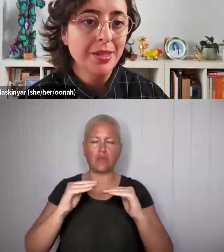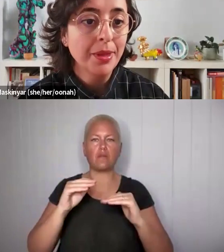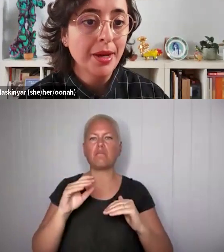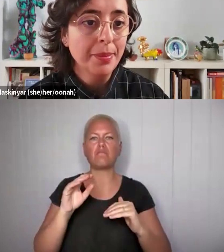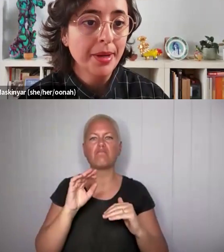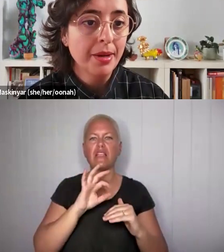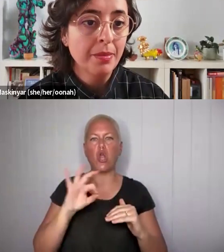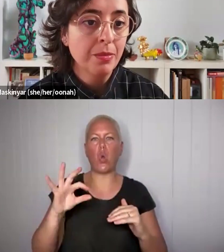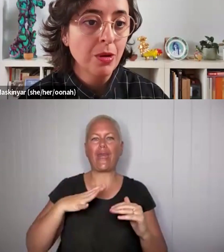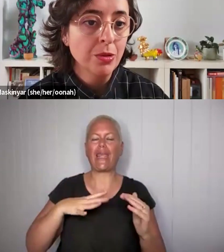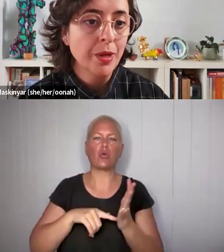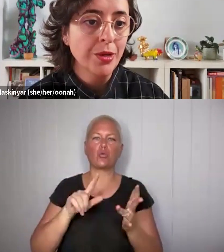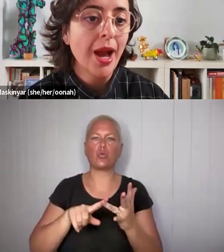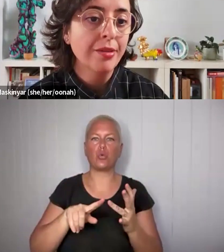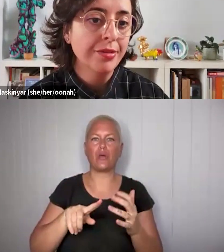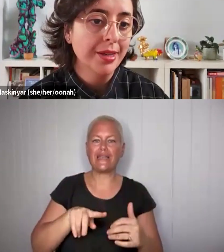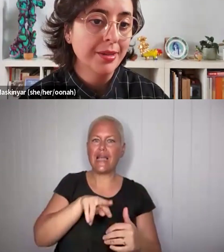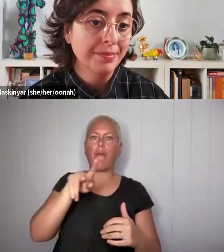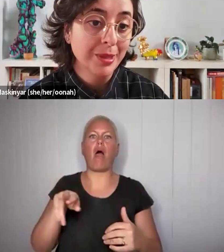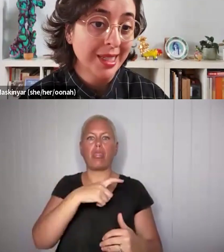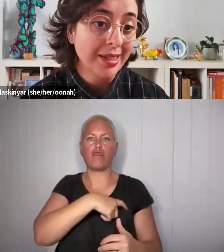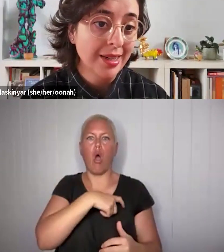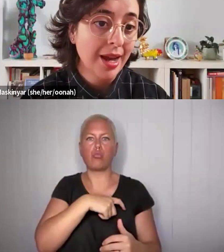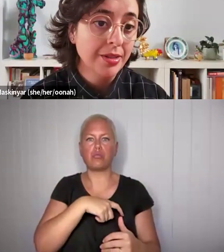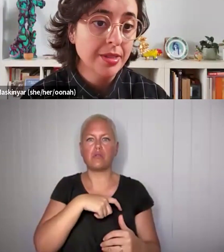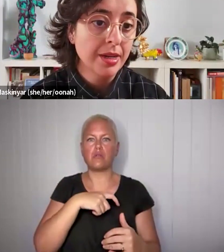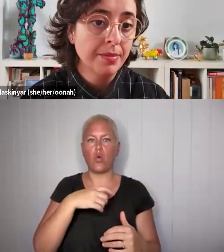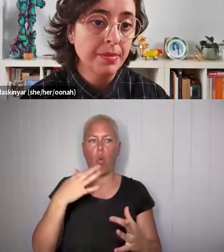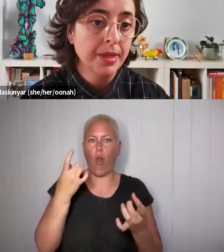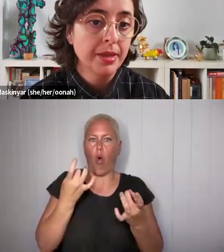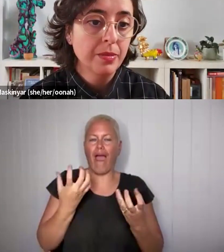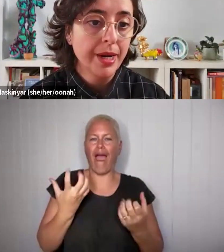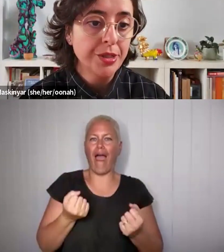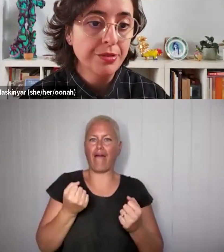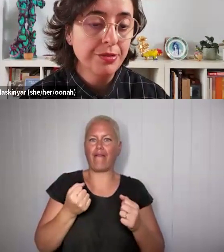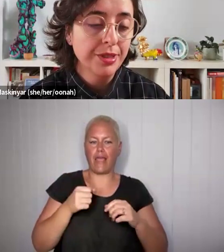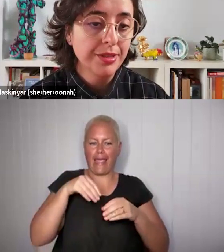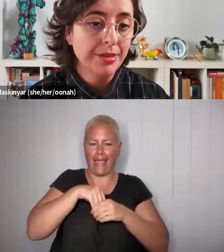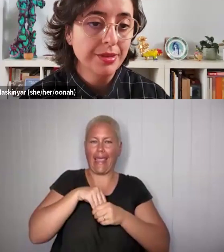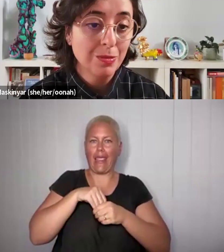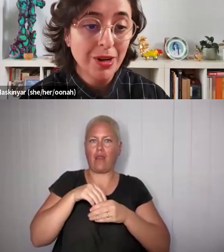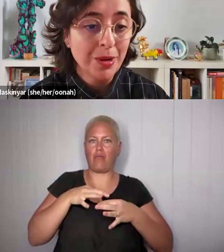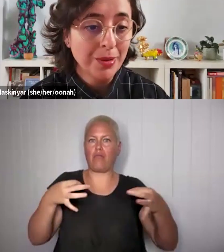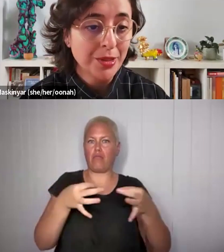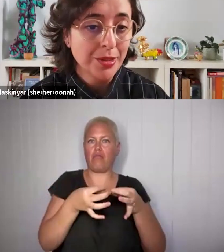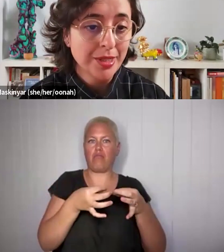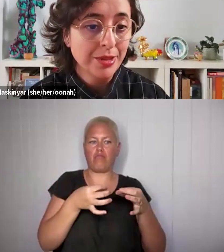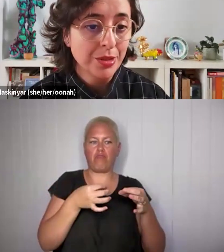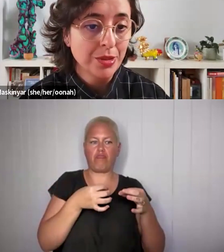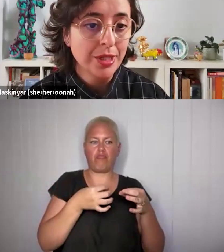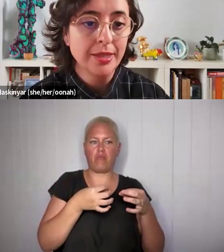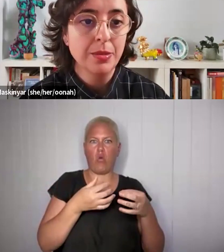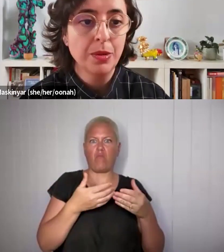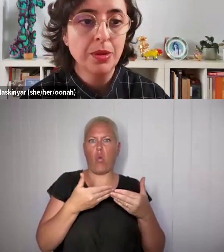double up roles when you have an in-house range of very well resourced individuals who can support